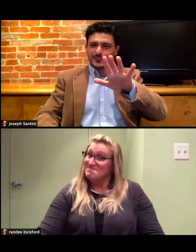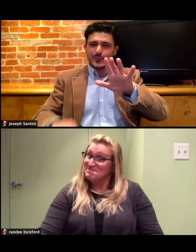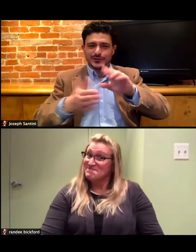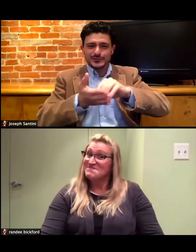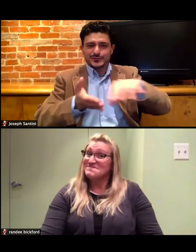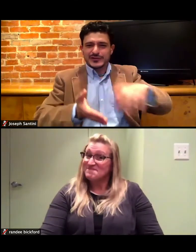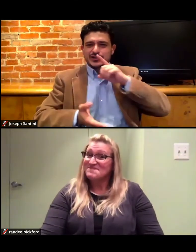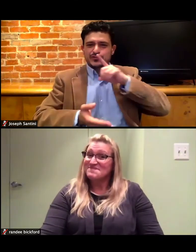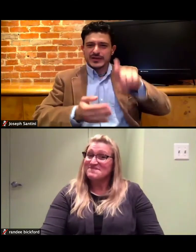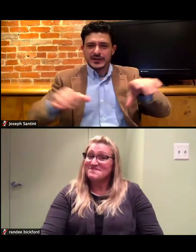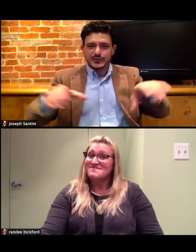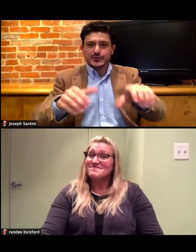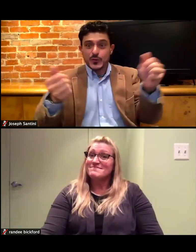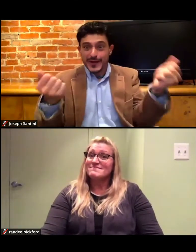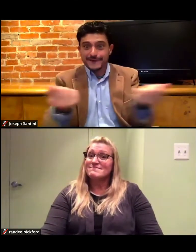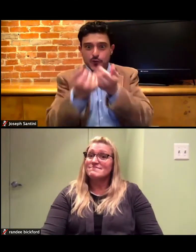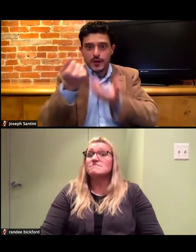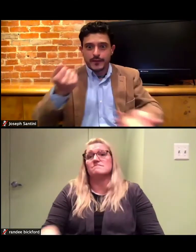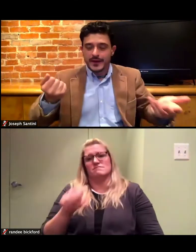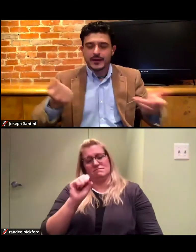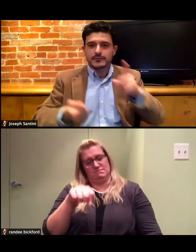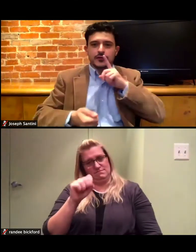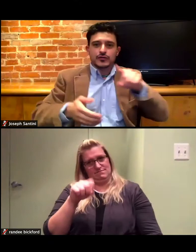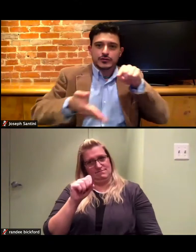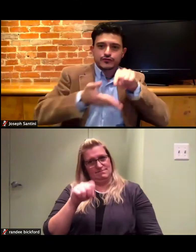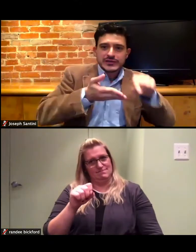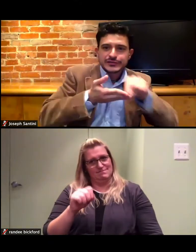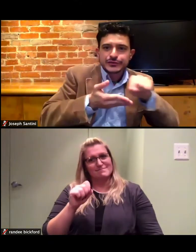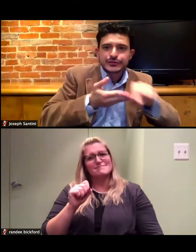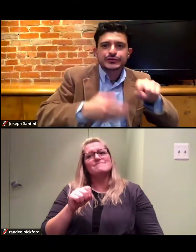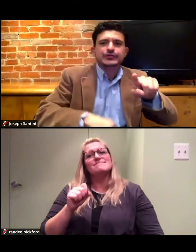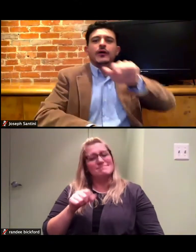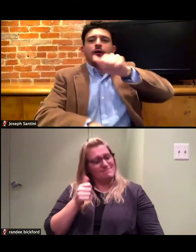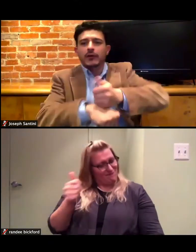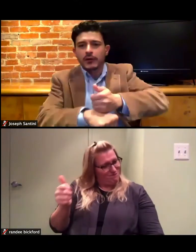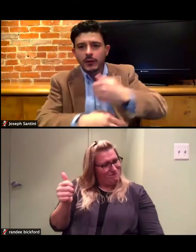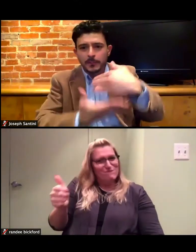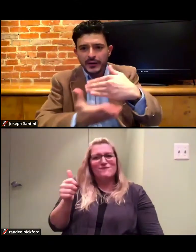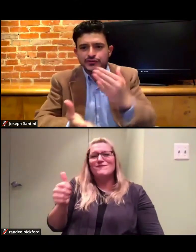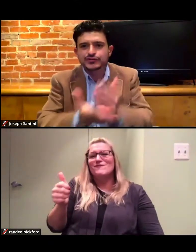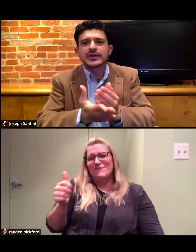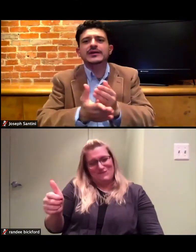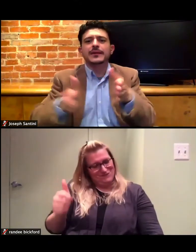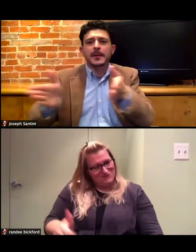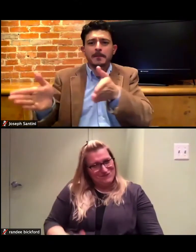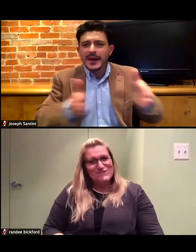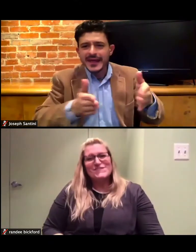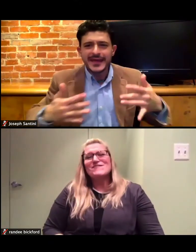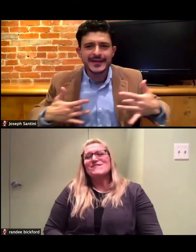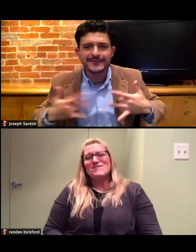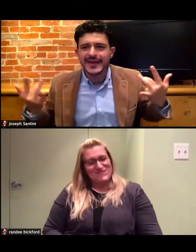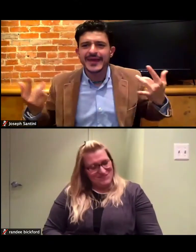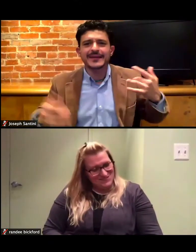I really liked that idea that students should be active, to be able to research and set a budget